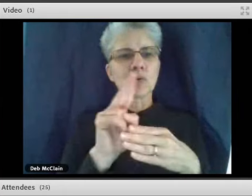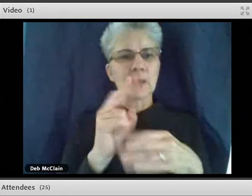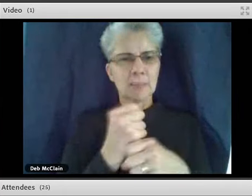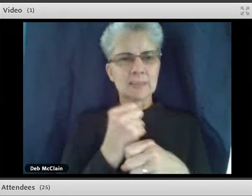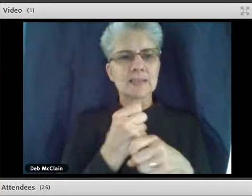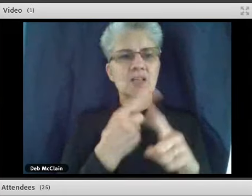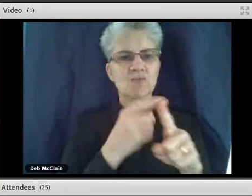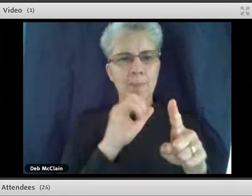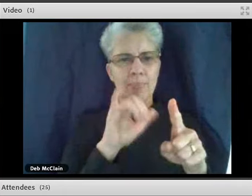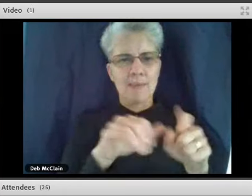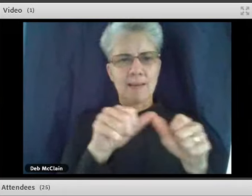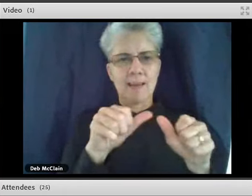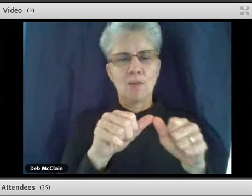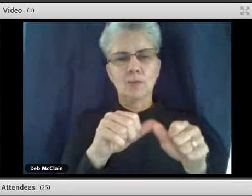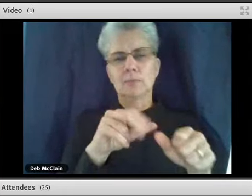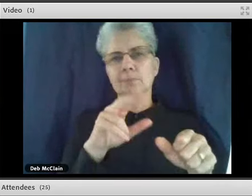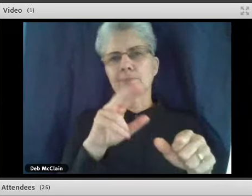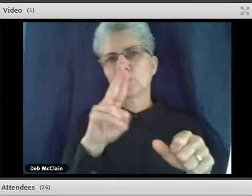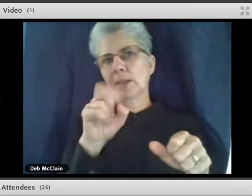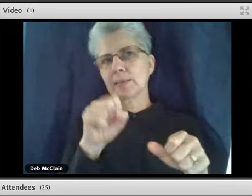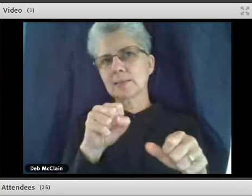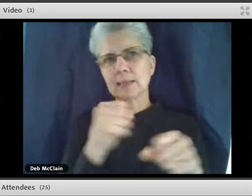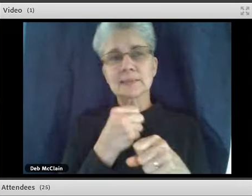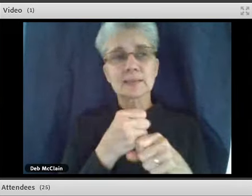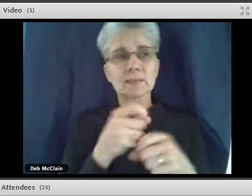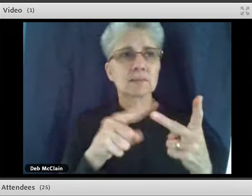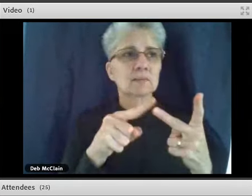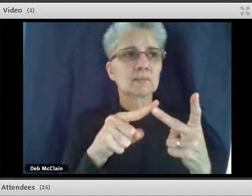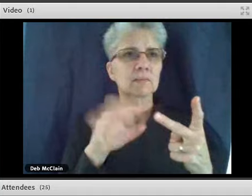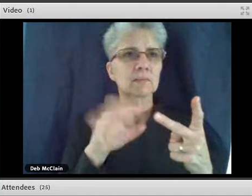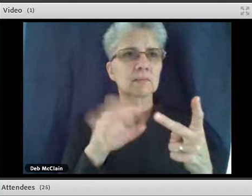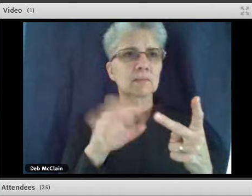This is through Cornell University. And this is where I got the statistics for my PowerPoint.